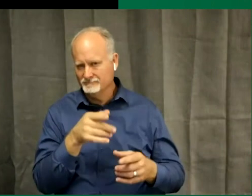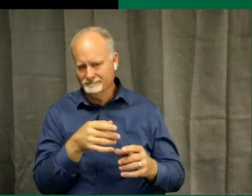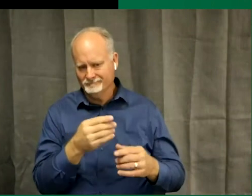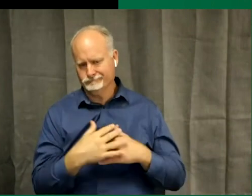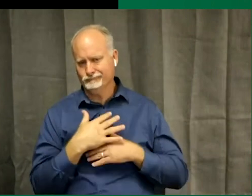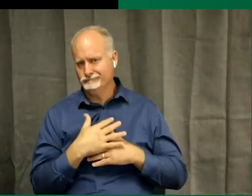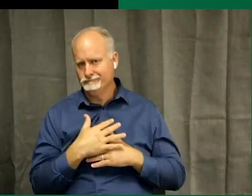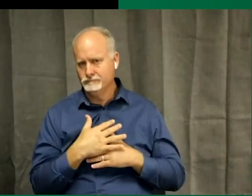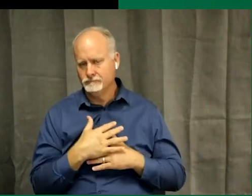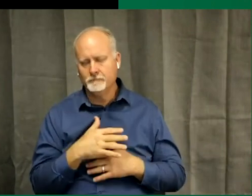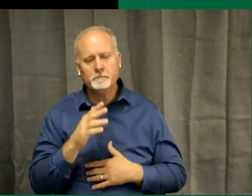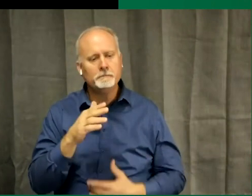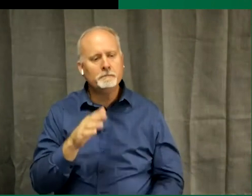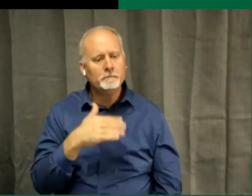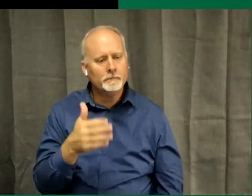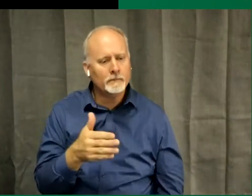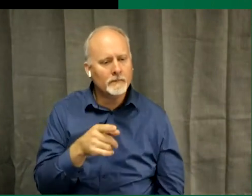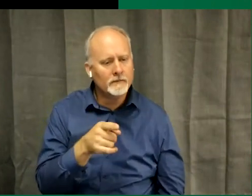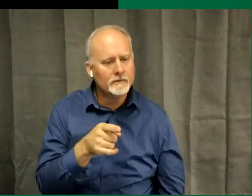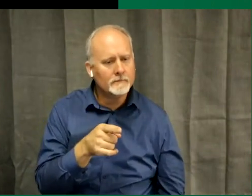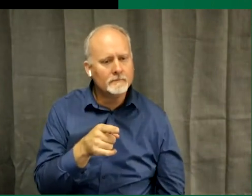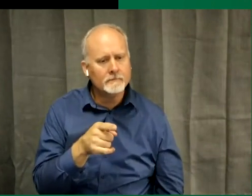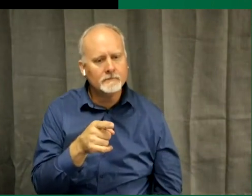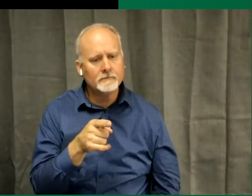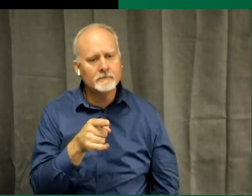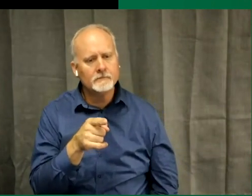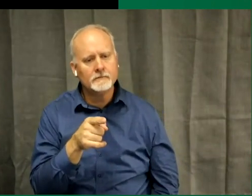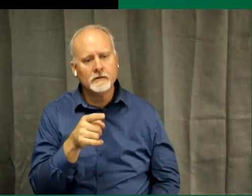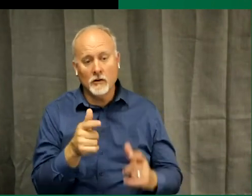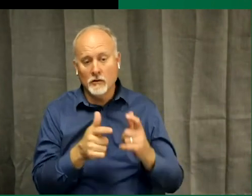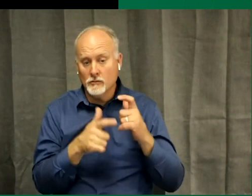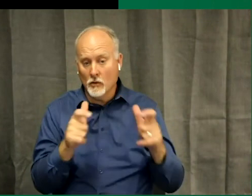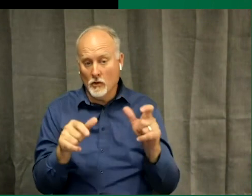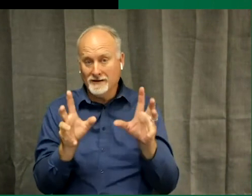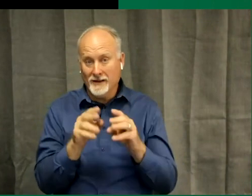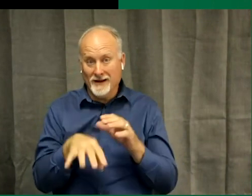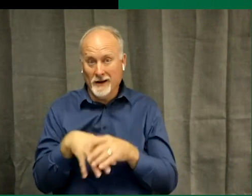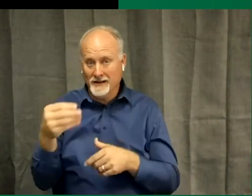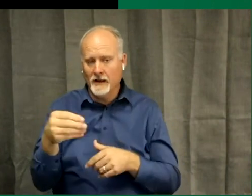so on the next slide what we can see is that large gatherings outside can be very safe you can